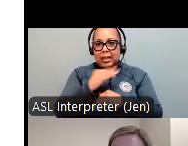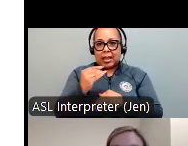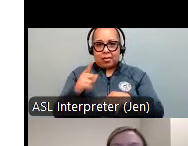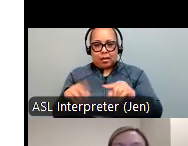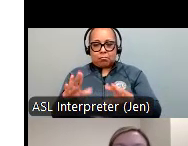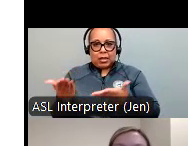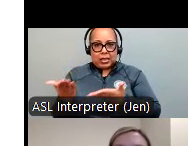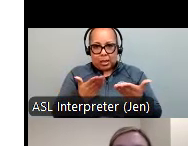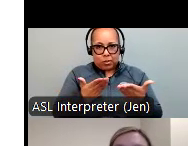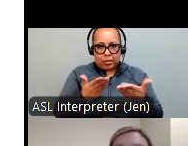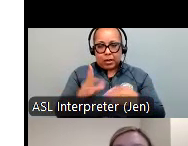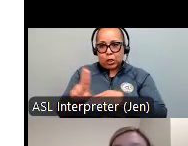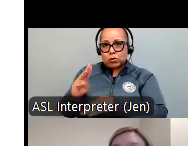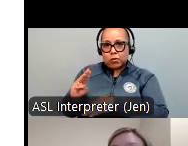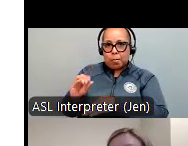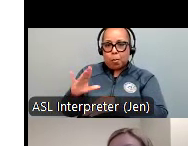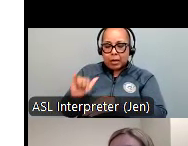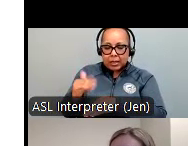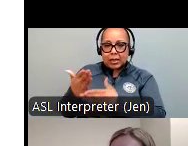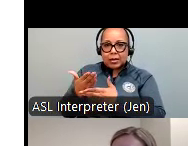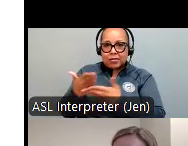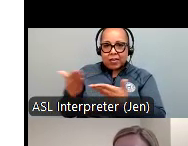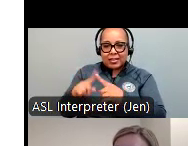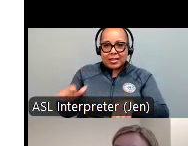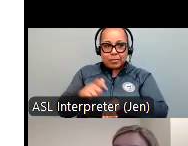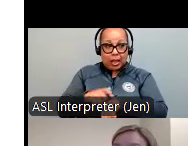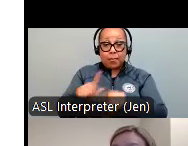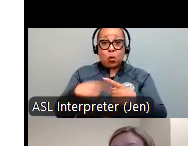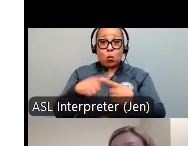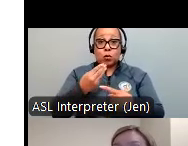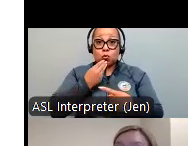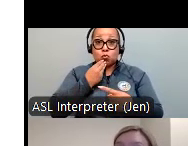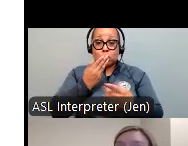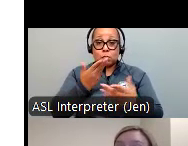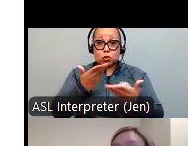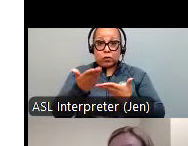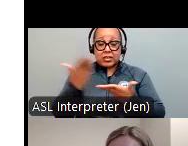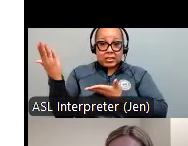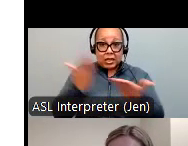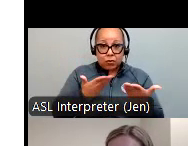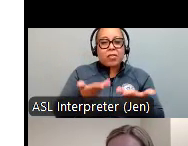same time. When room service is delivered, a guest may ask for additional assistance.